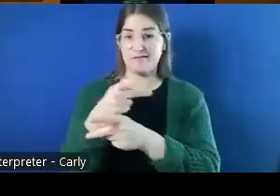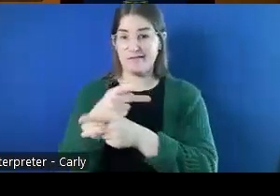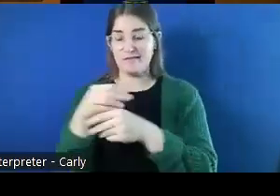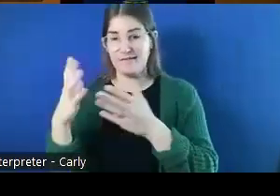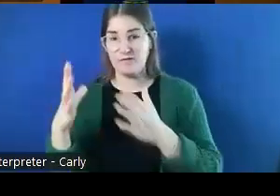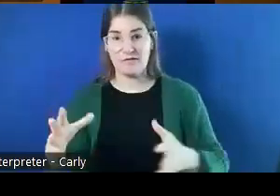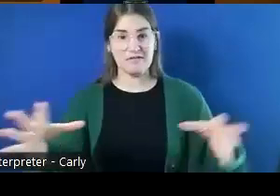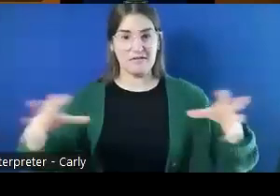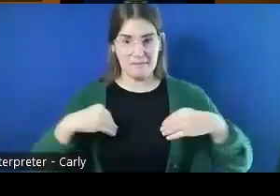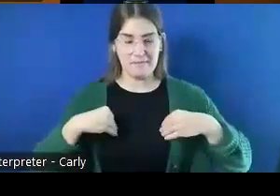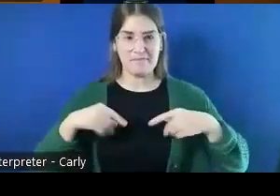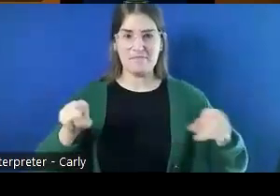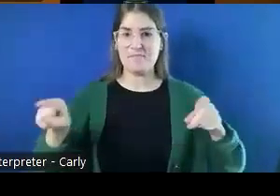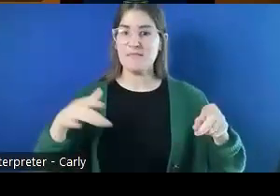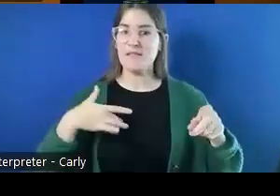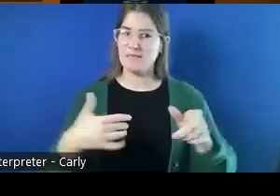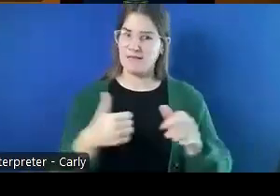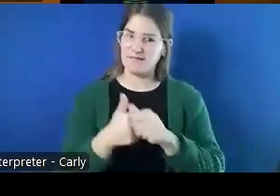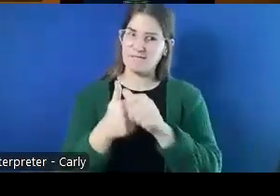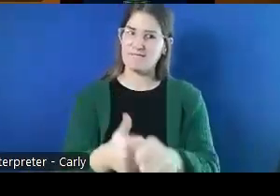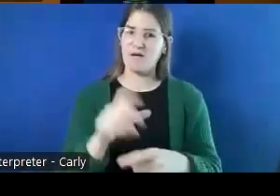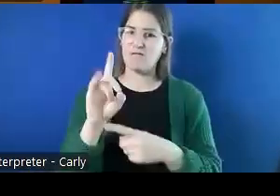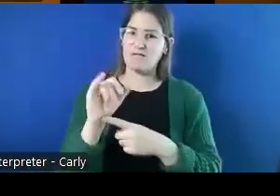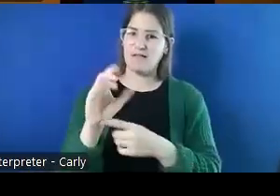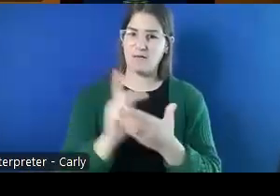have shown that they do adhere to dietic programs when they have a partner to do